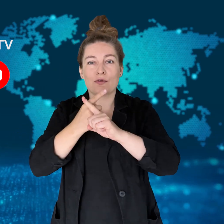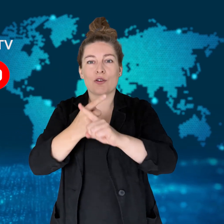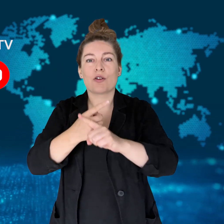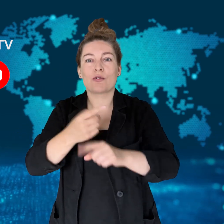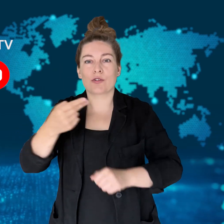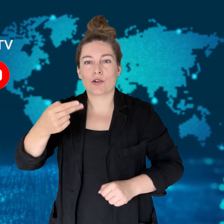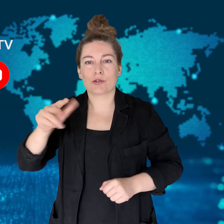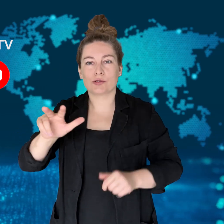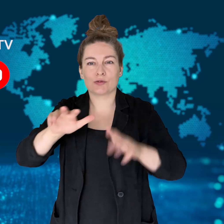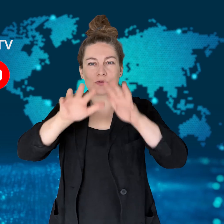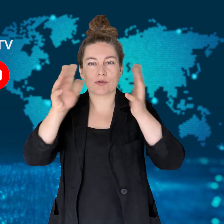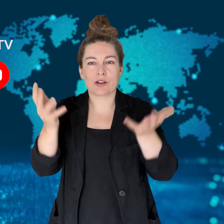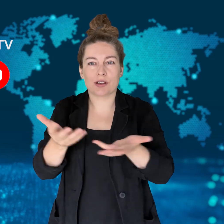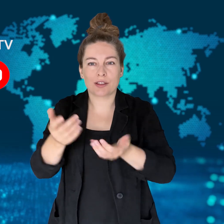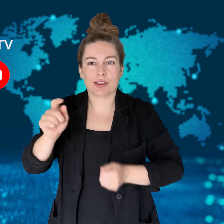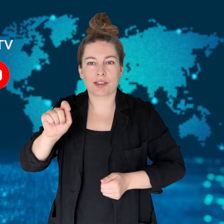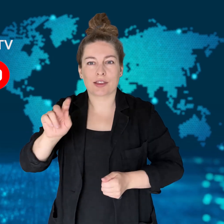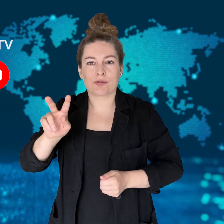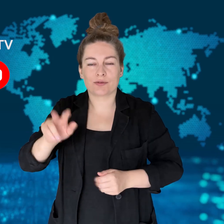get new video updates!